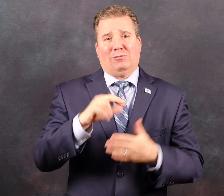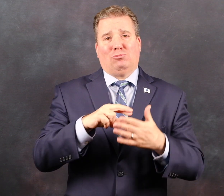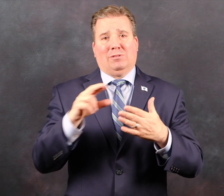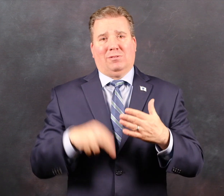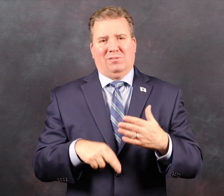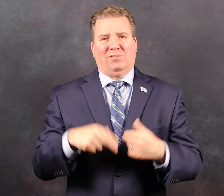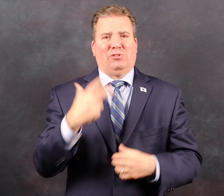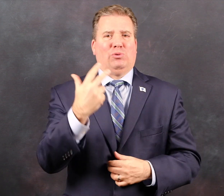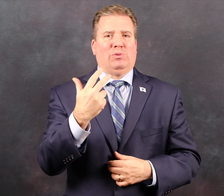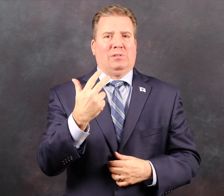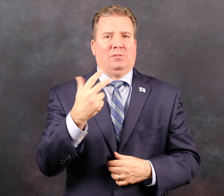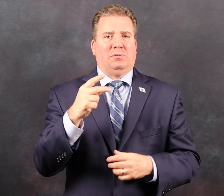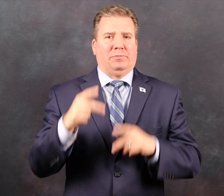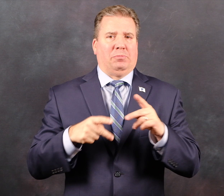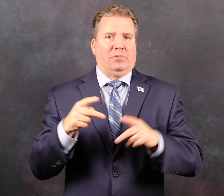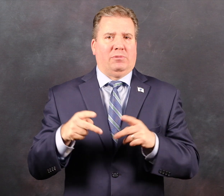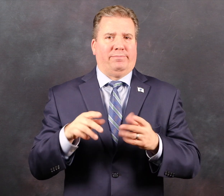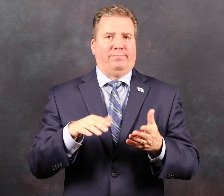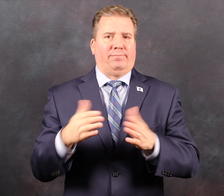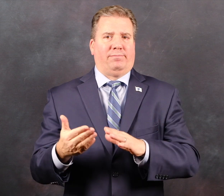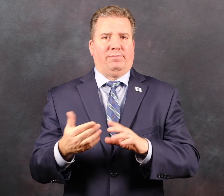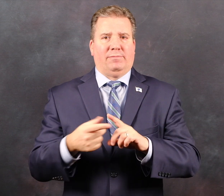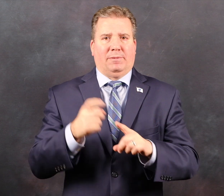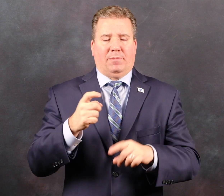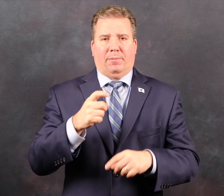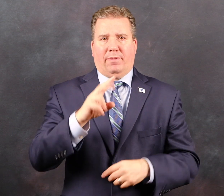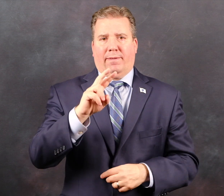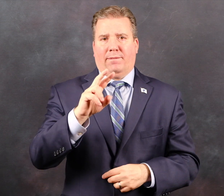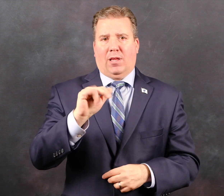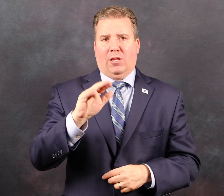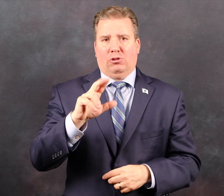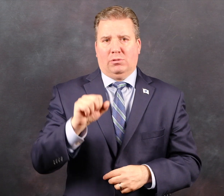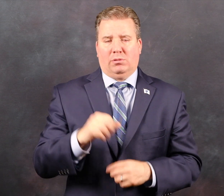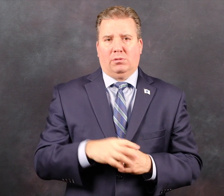There were 3 human fatalities as a result of the virus.